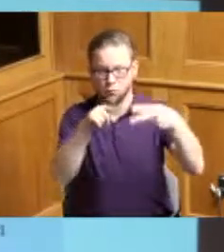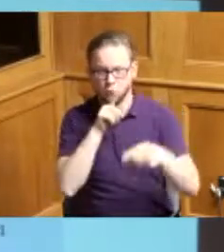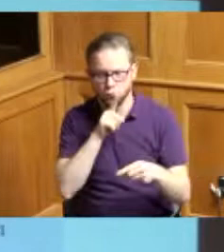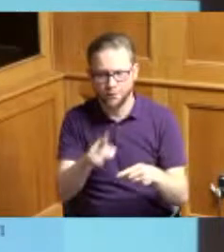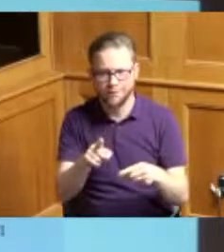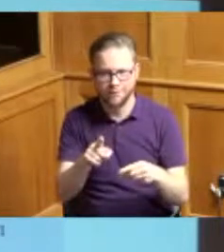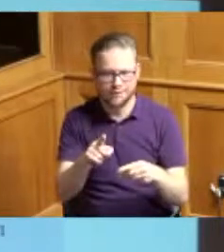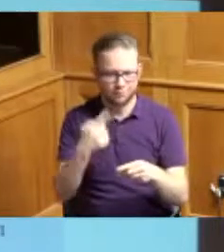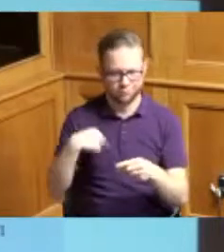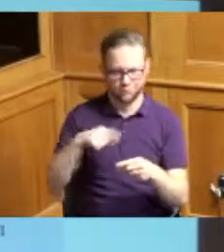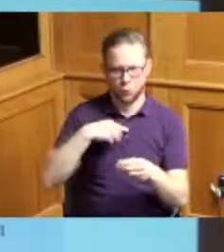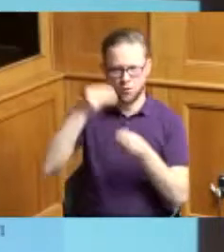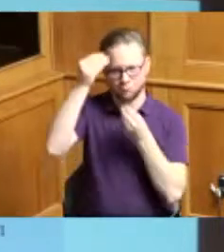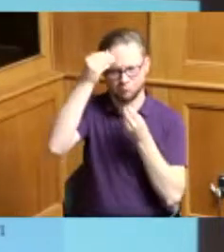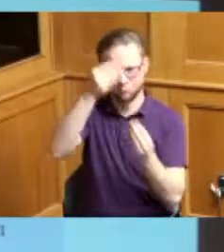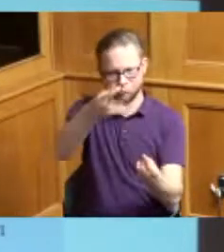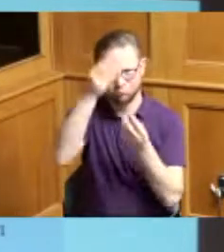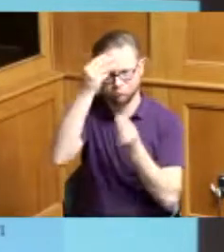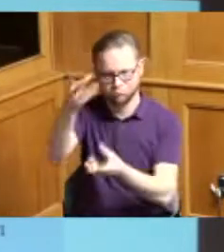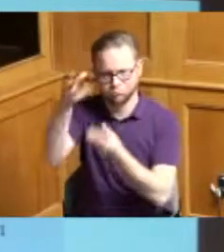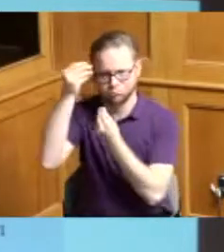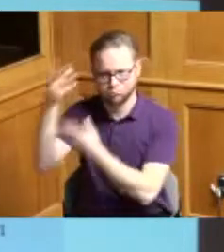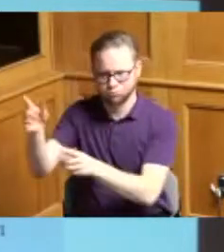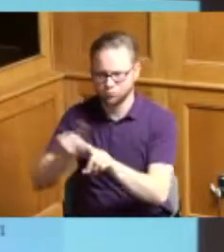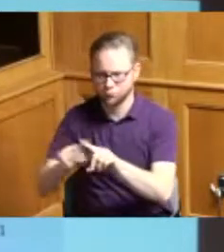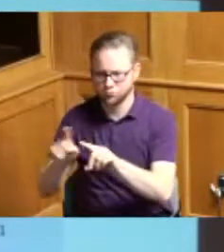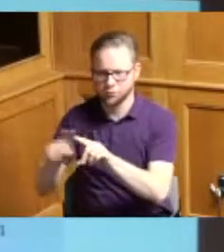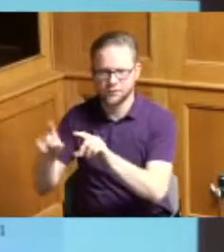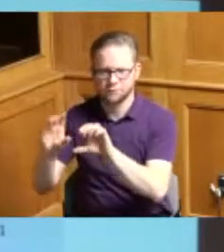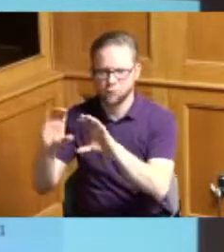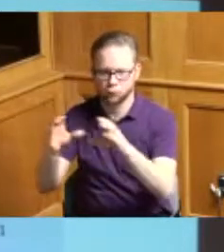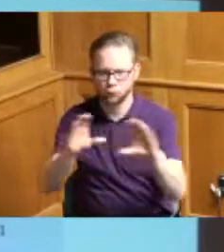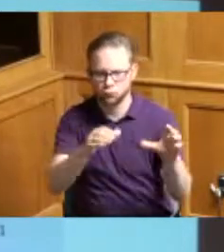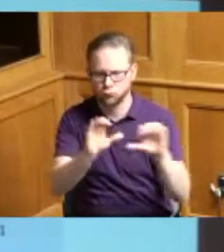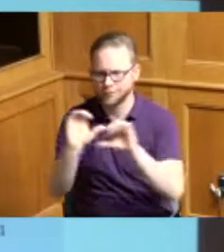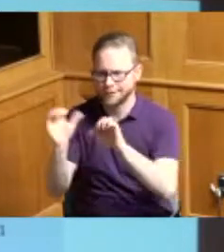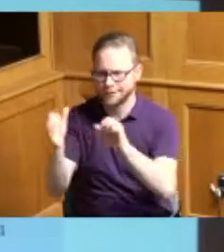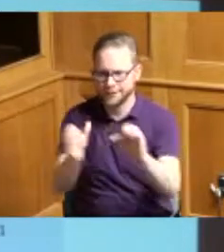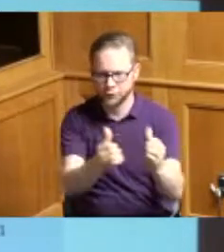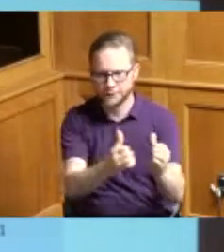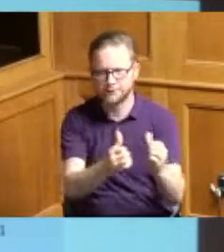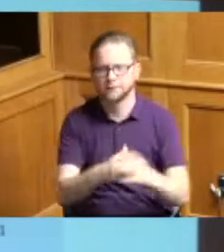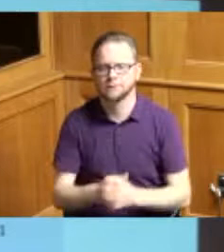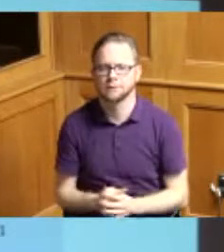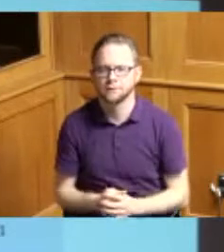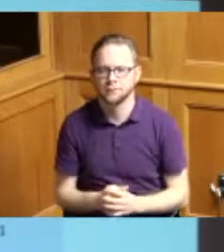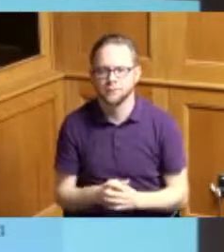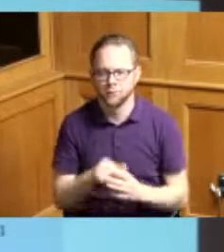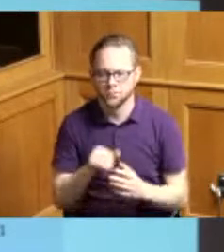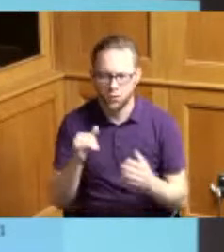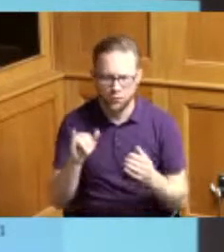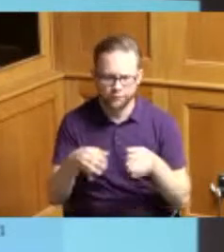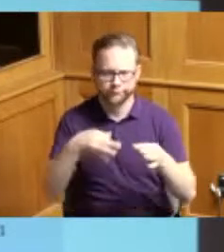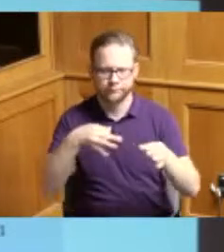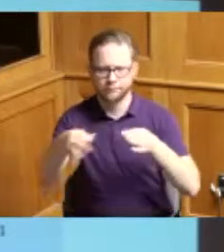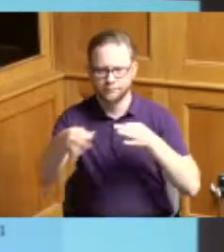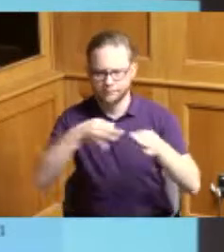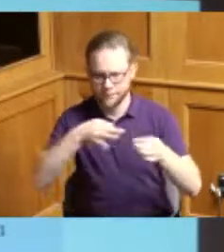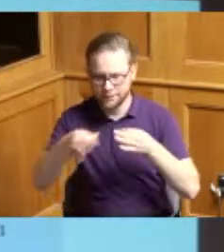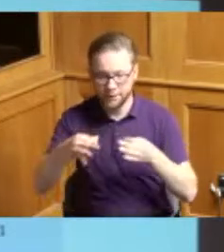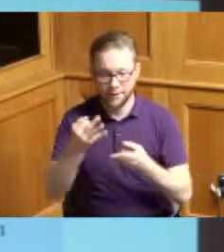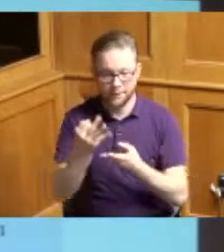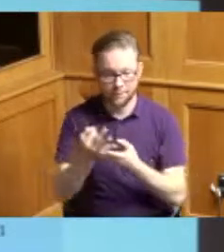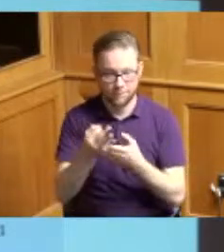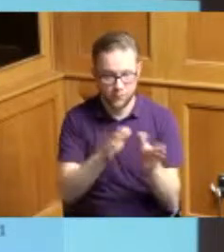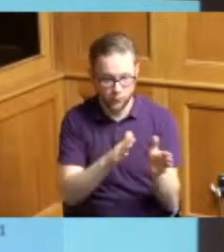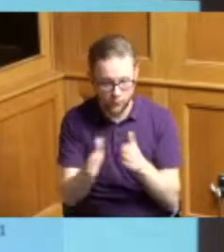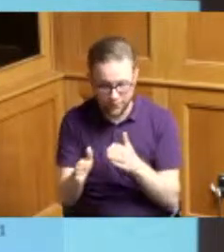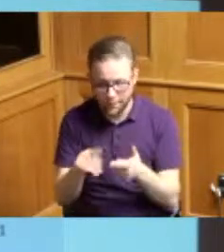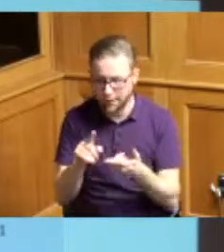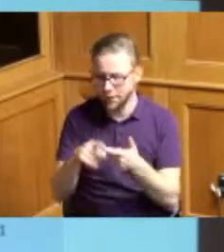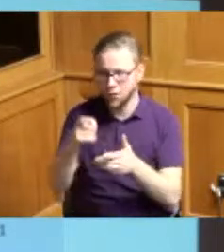the stakeholders and the agencies about our about our our financial plan our our cost allocations